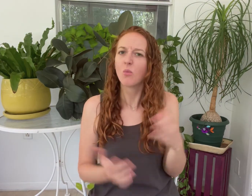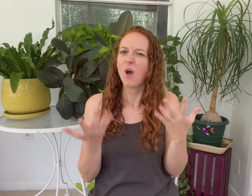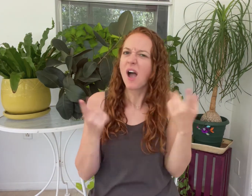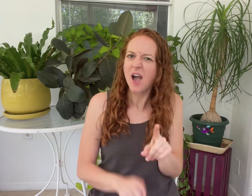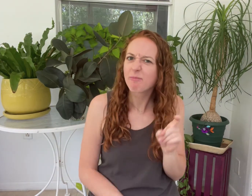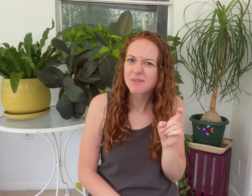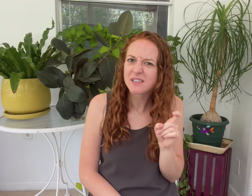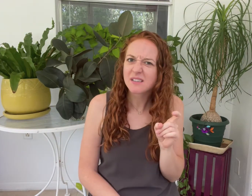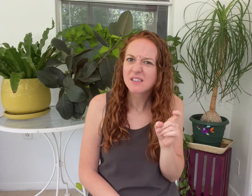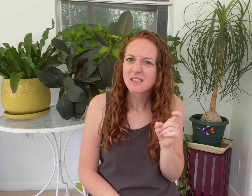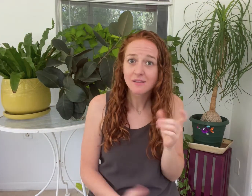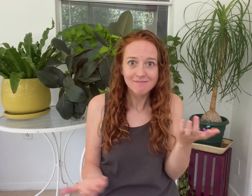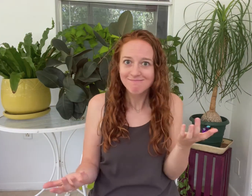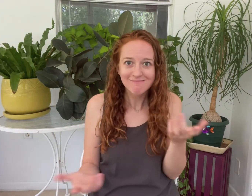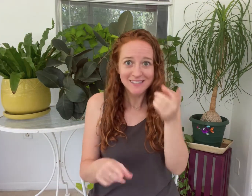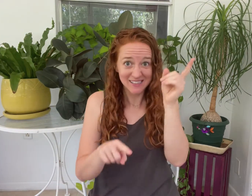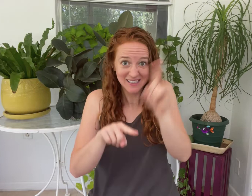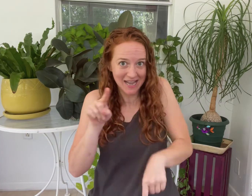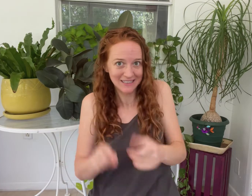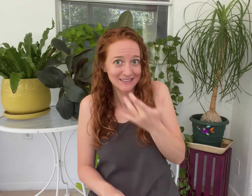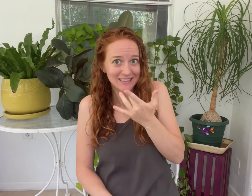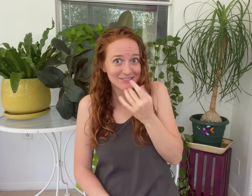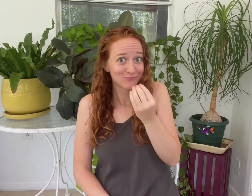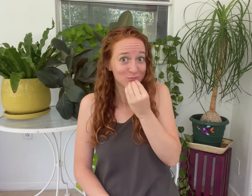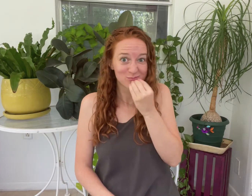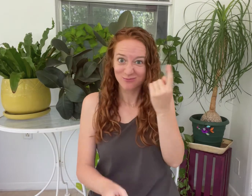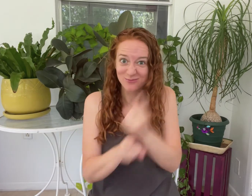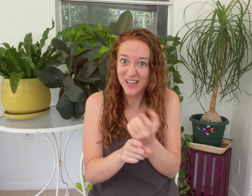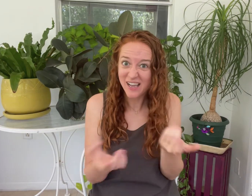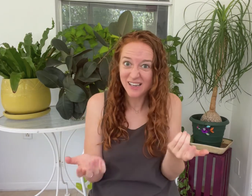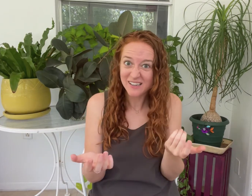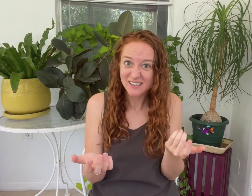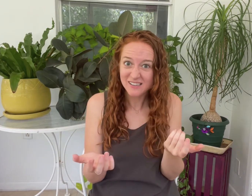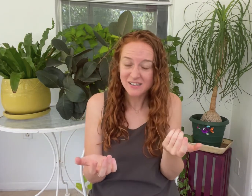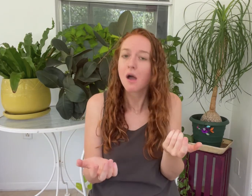What happened? You cannot taste anything!